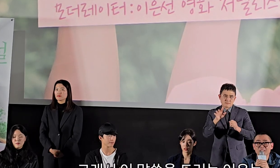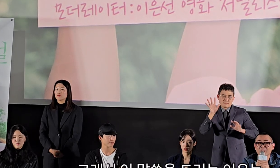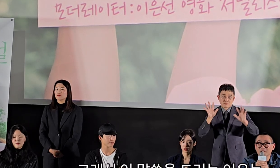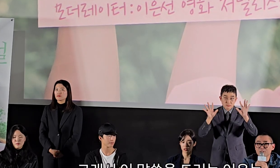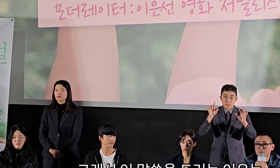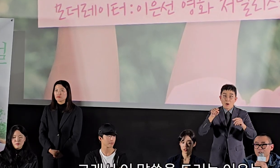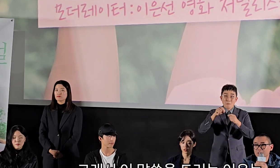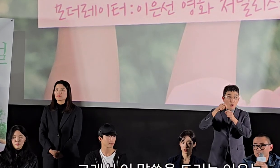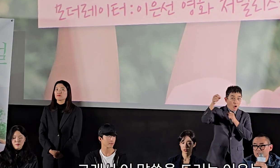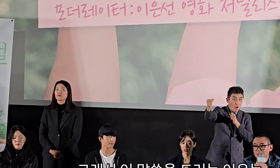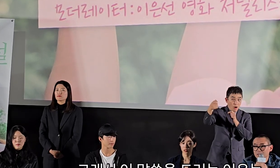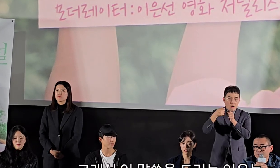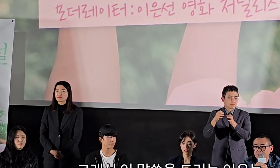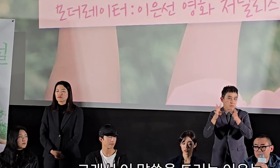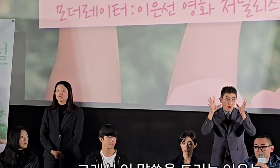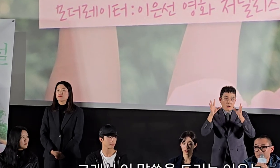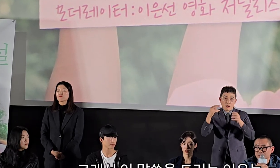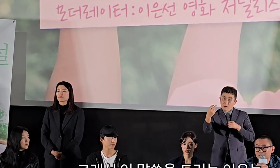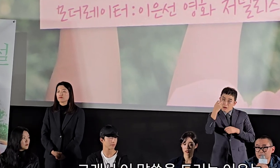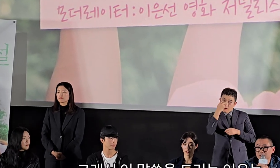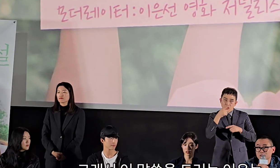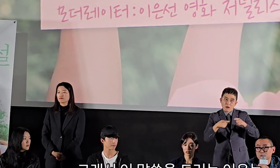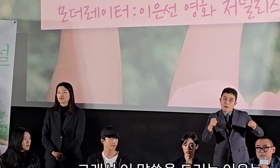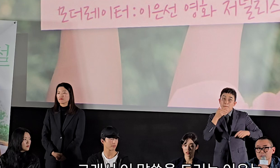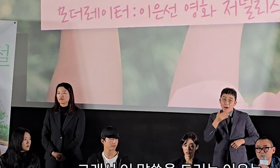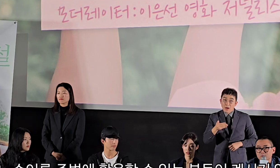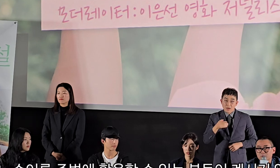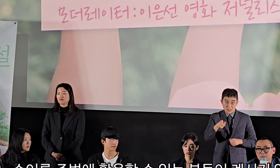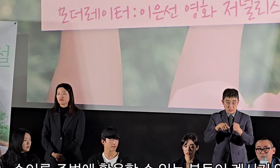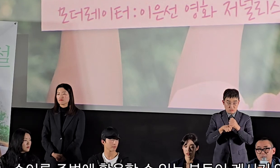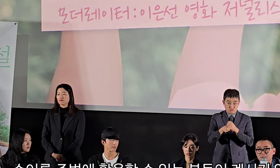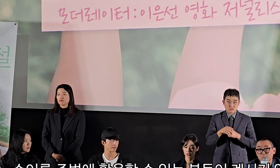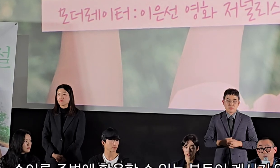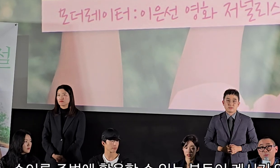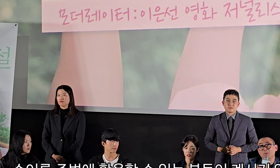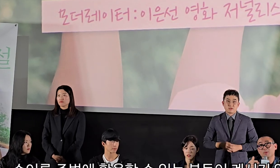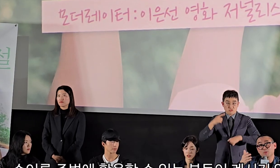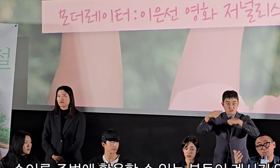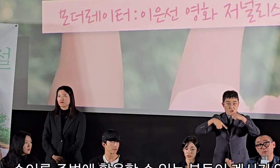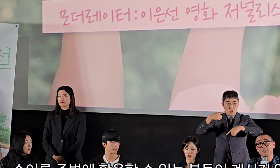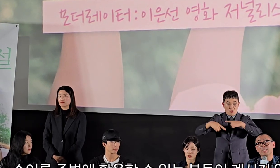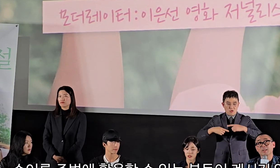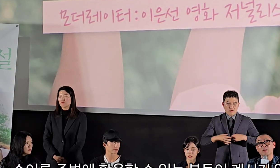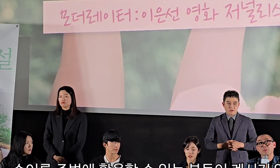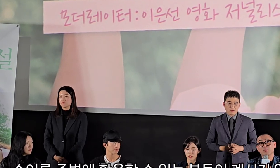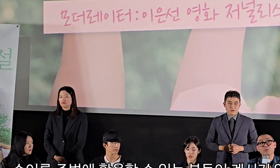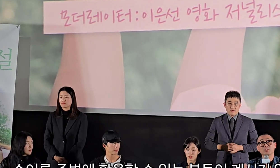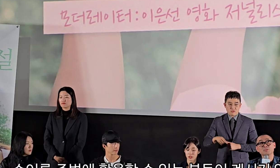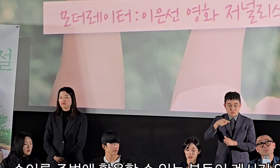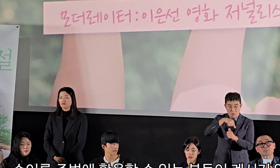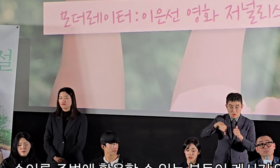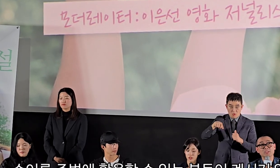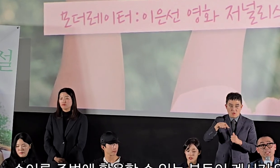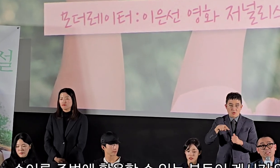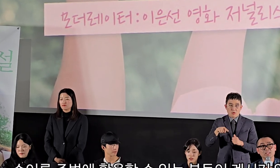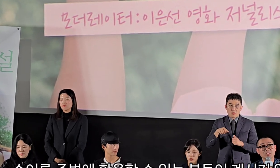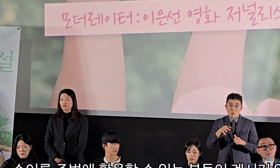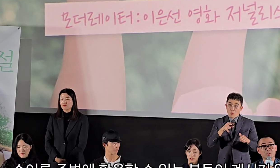The reason I’m sharing this is because even if you don’t have people around you who use sign language,